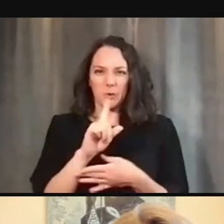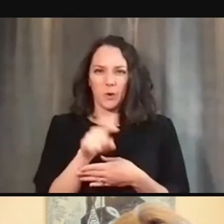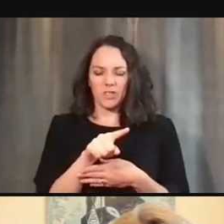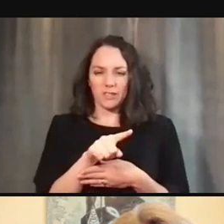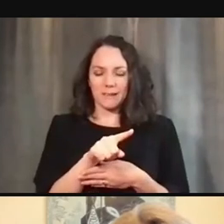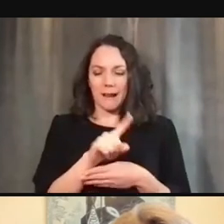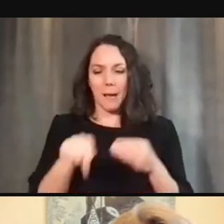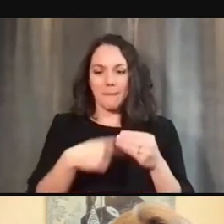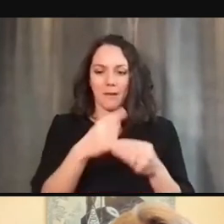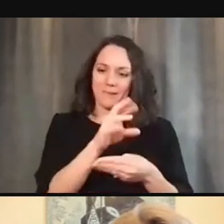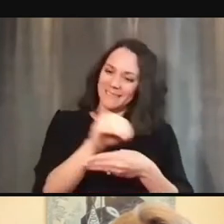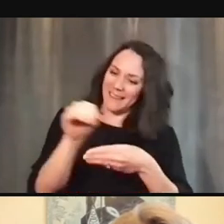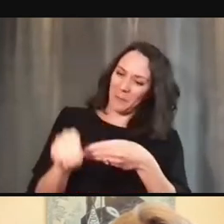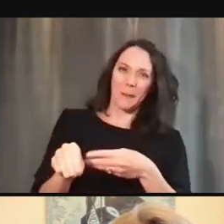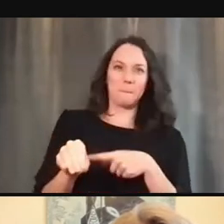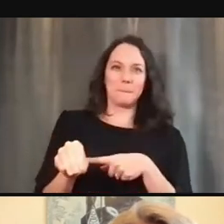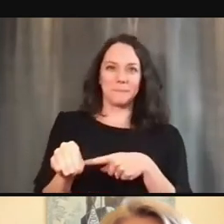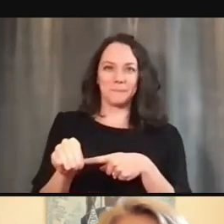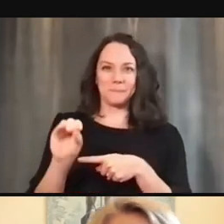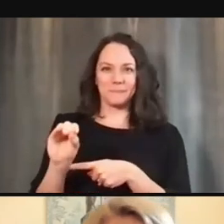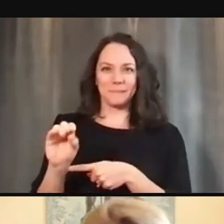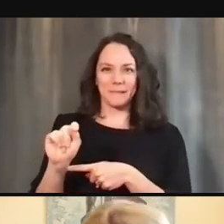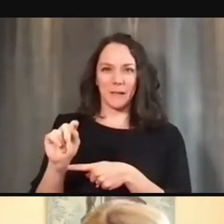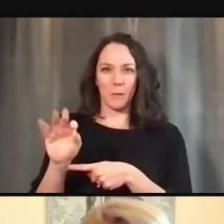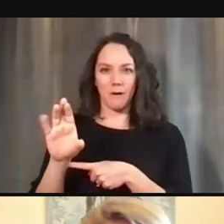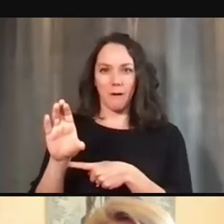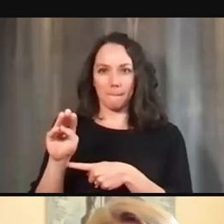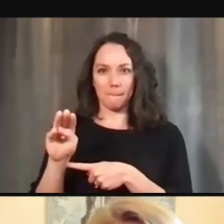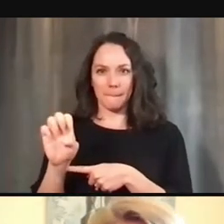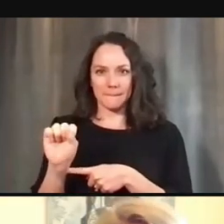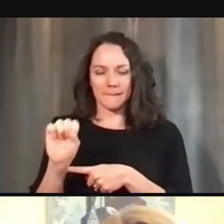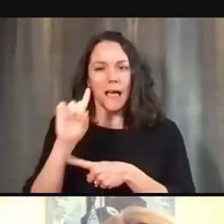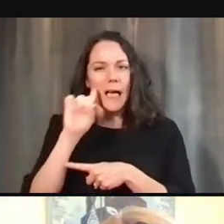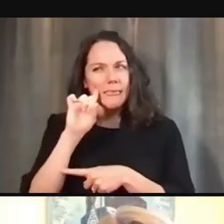because each of you talked about or at least I think I heard you talk about